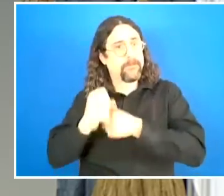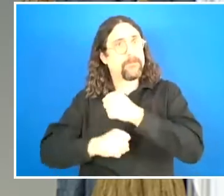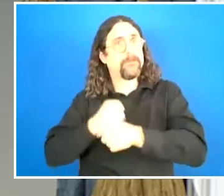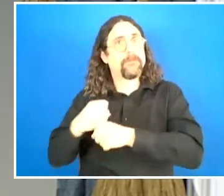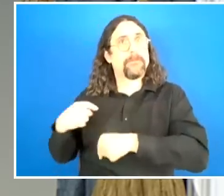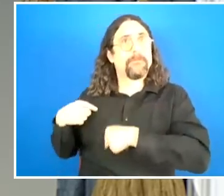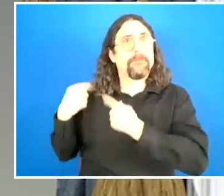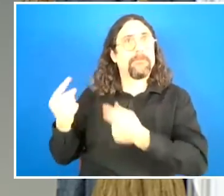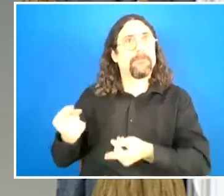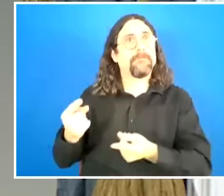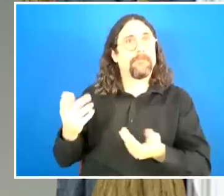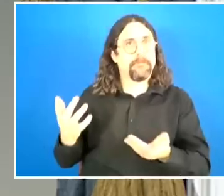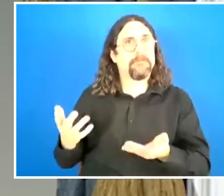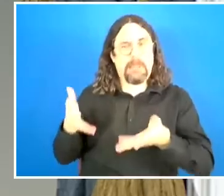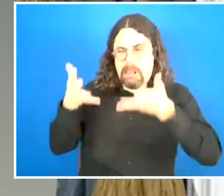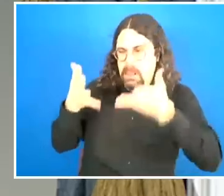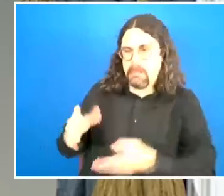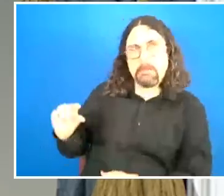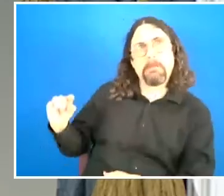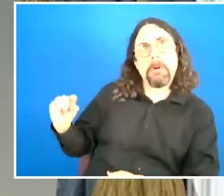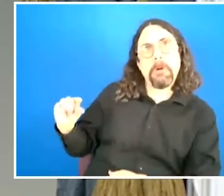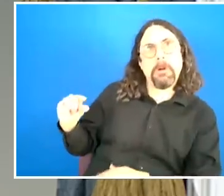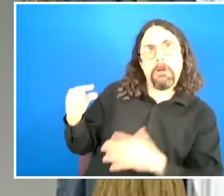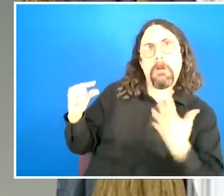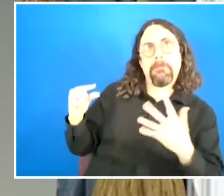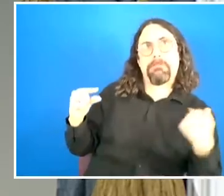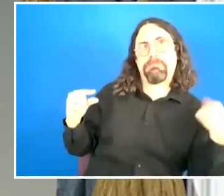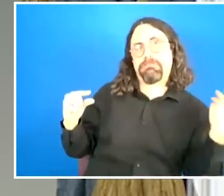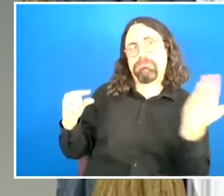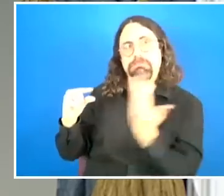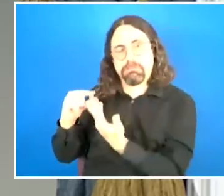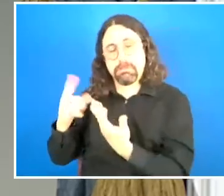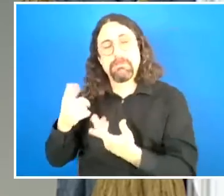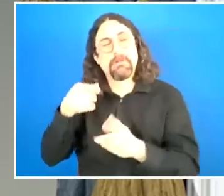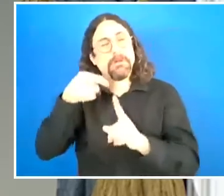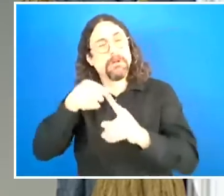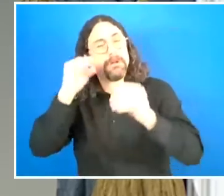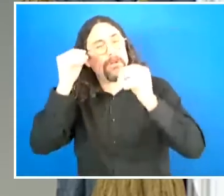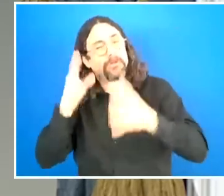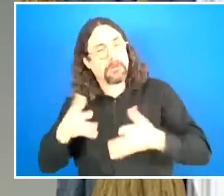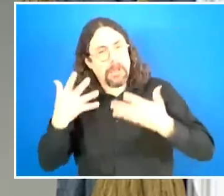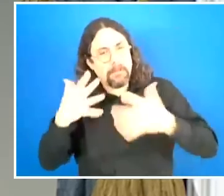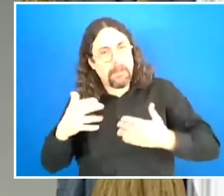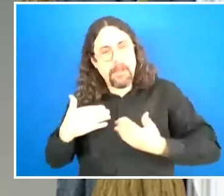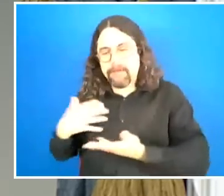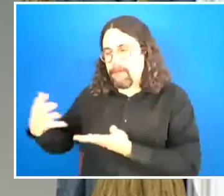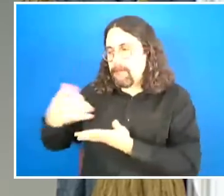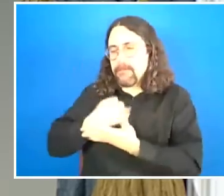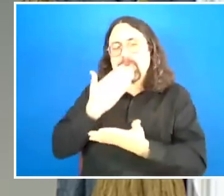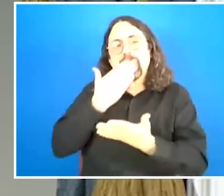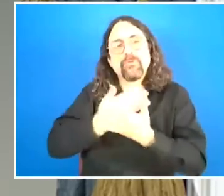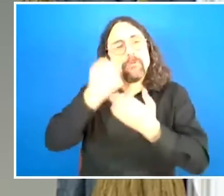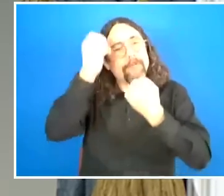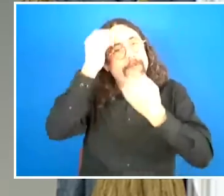HAVE AN ACADEMIC RECORD OF STUDENTS. AT THE HIGH SCHOOL LEVEL W HHIC IS WHAT I READ INTO THIS QUESTION BECAUSE